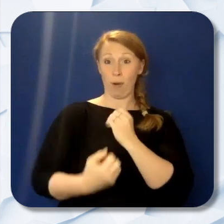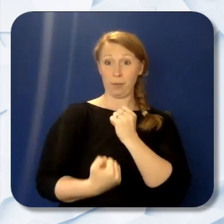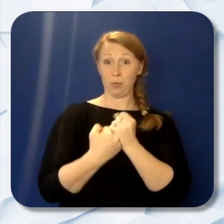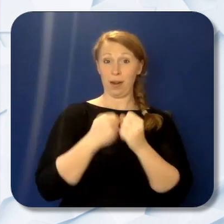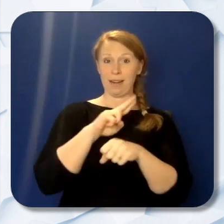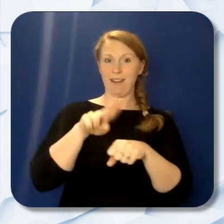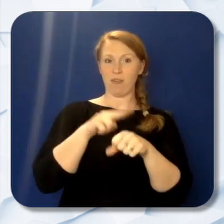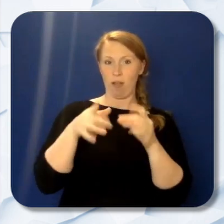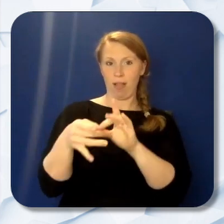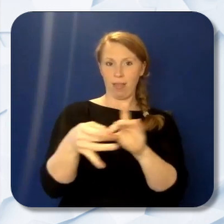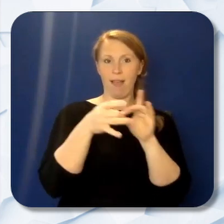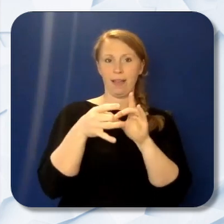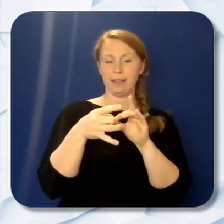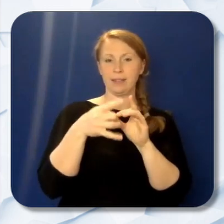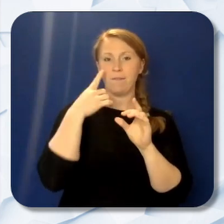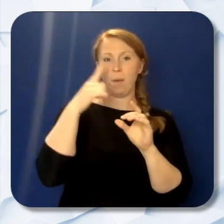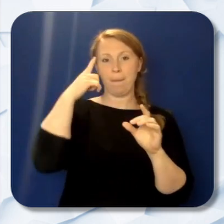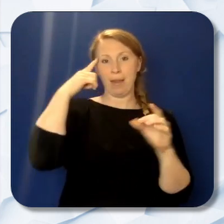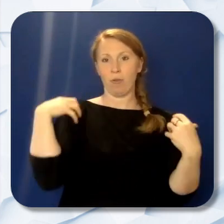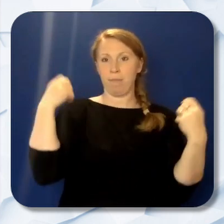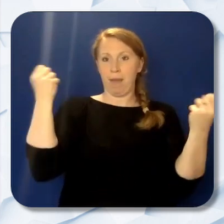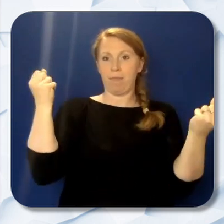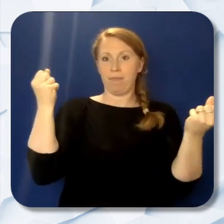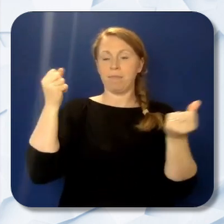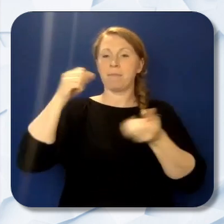Mental Illness on Campus High School Club, which are student Let clubs to increase